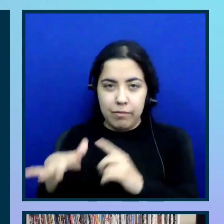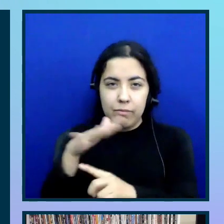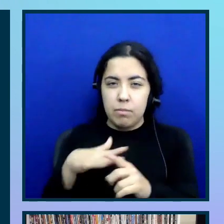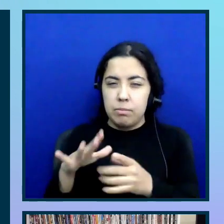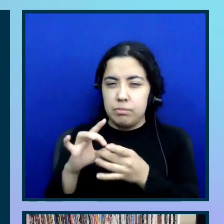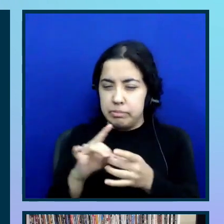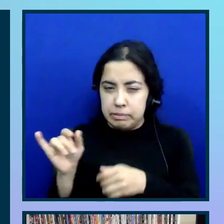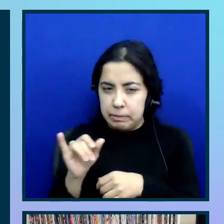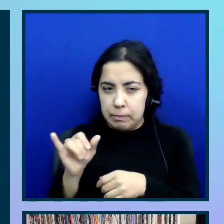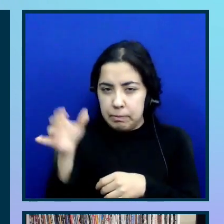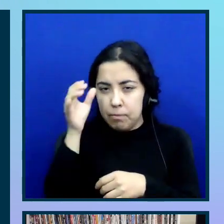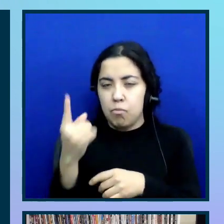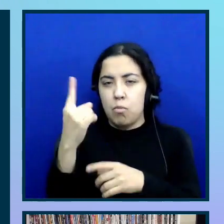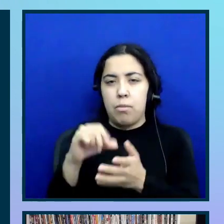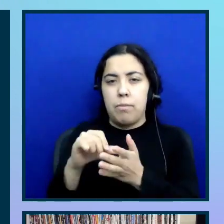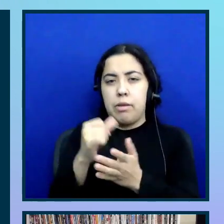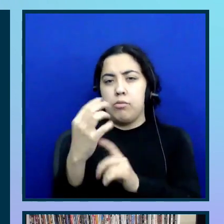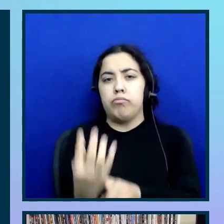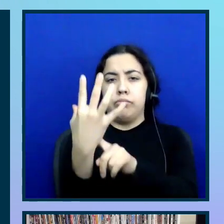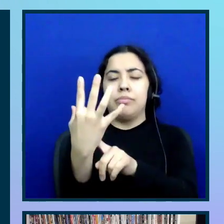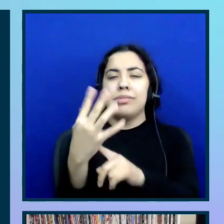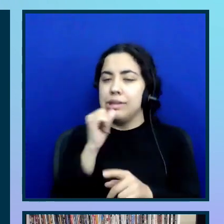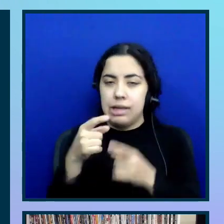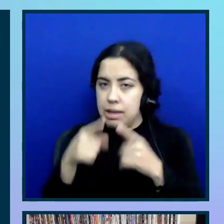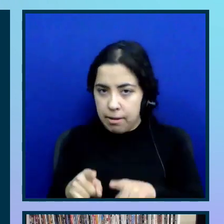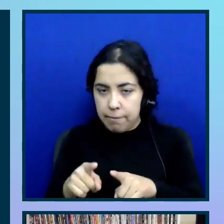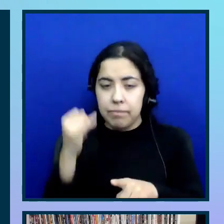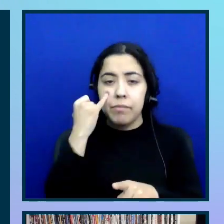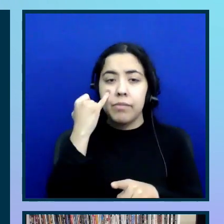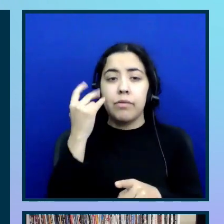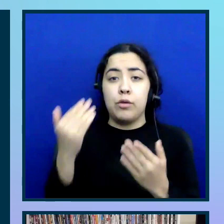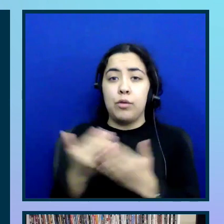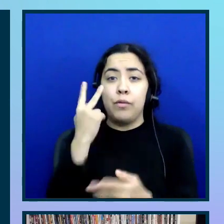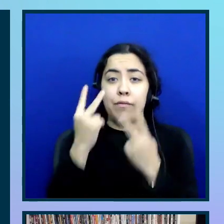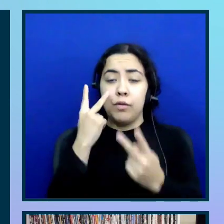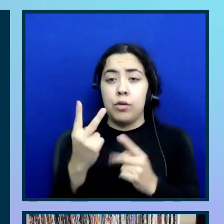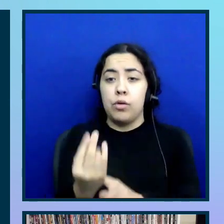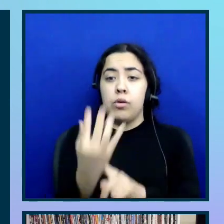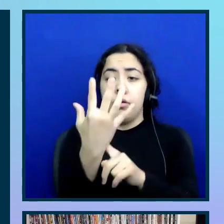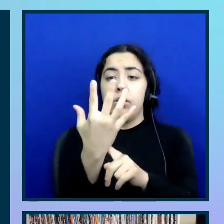is when a new view is loaded onto the screen, focus remains on the previous activator control.